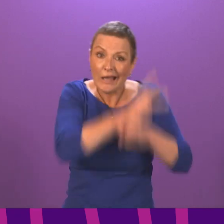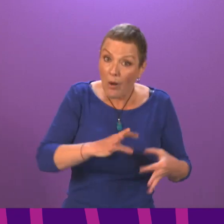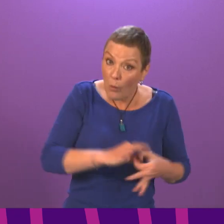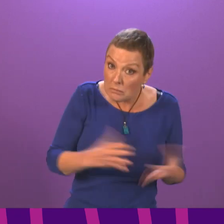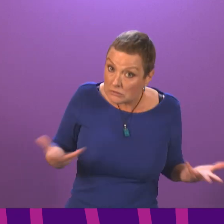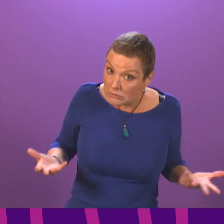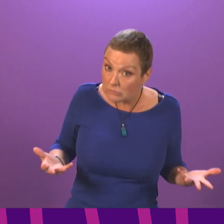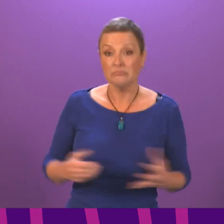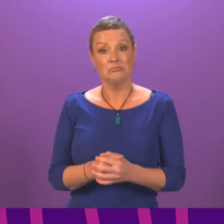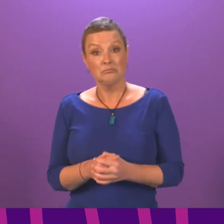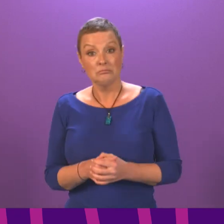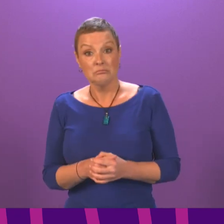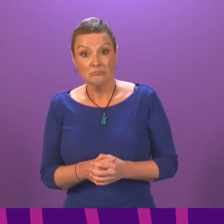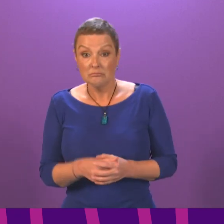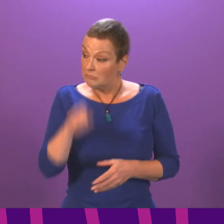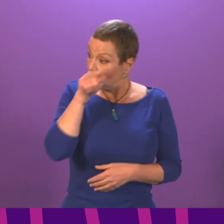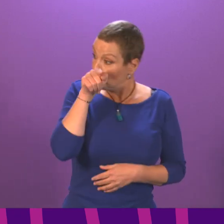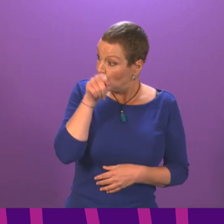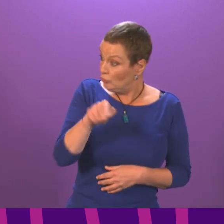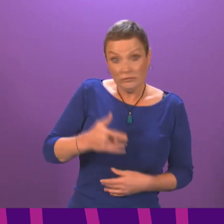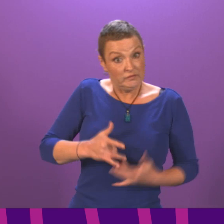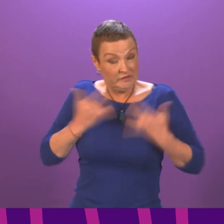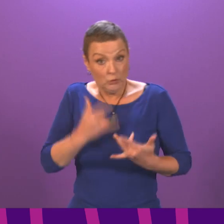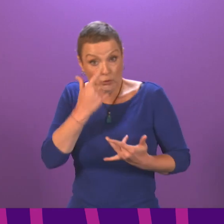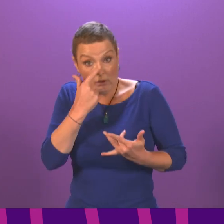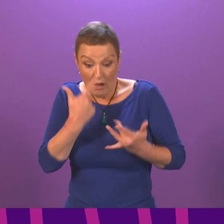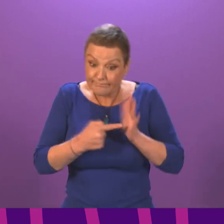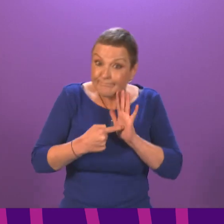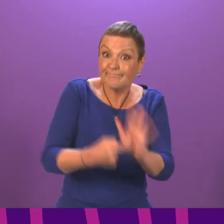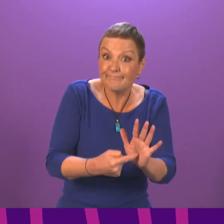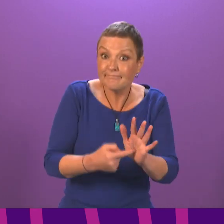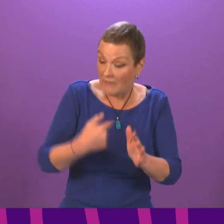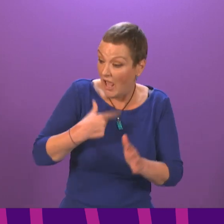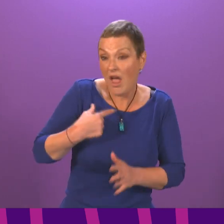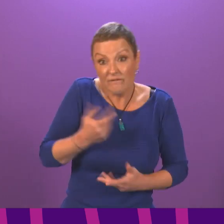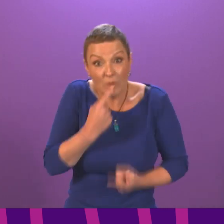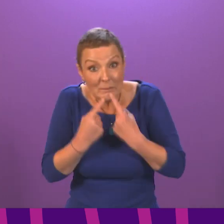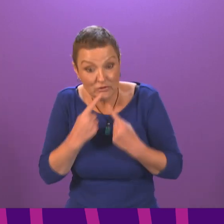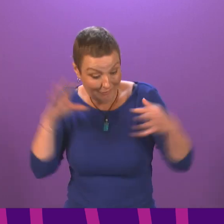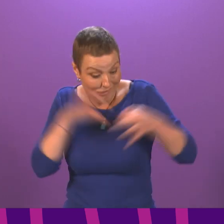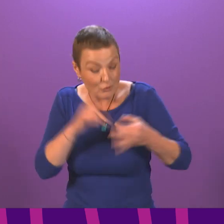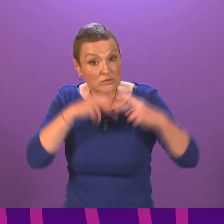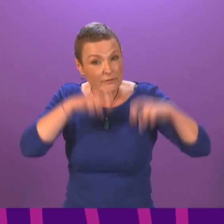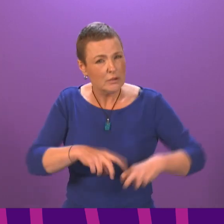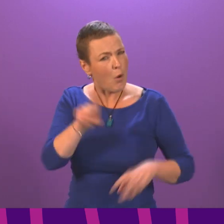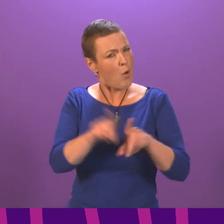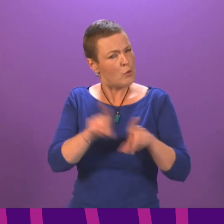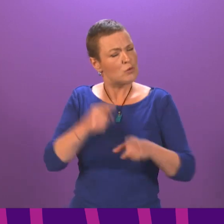reservation, available to the investigation? Does she consider that, at the very least,